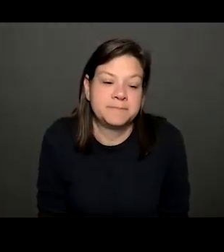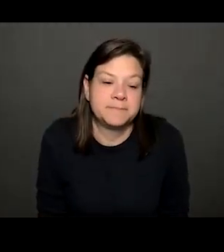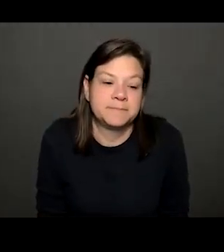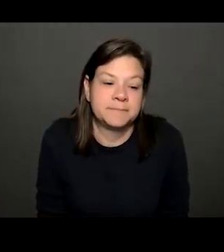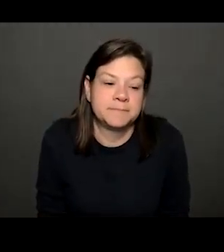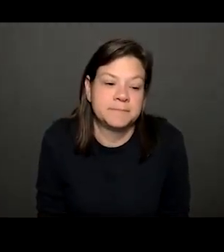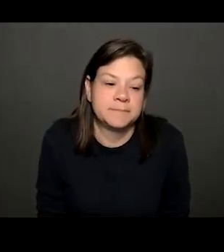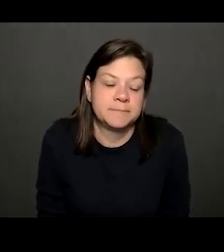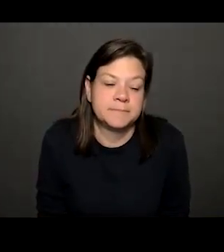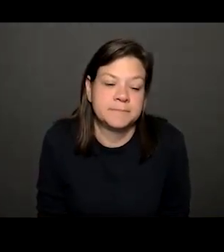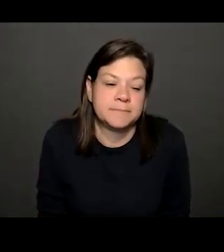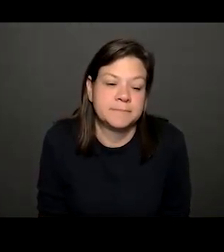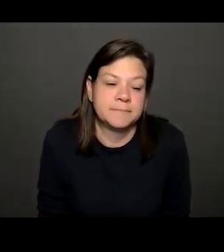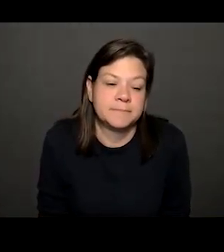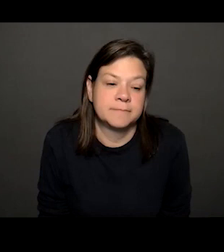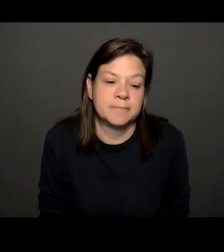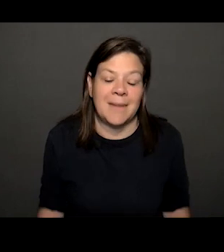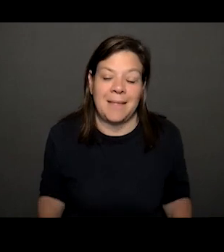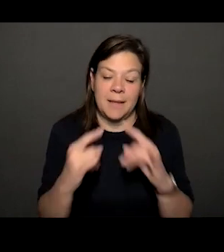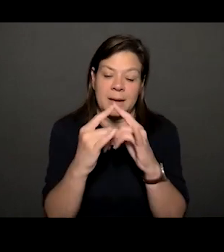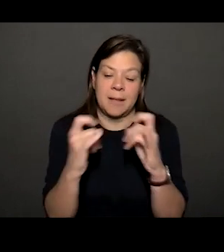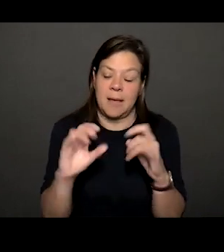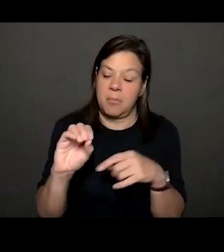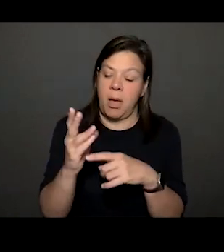GETTING -- SORRY RIGHT HERE, WE HAVE THE CAMP I.D. THAT WE ARE GETTING FROM THE FORM.